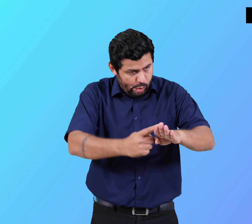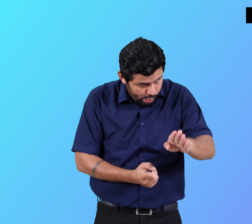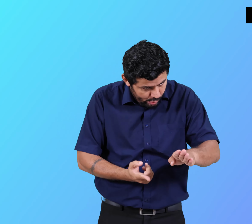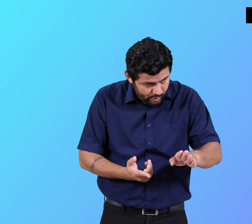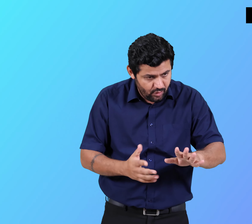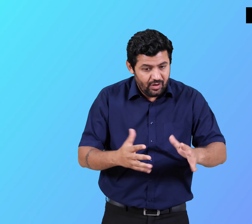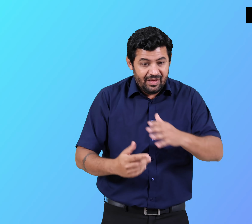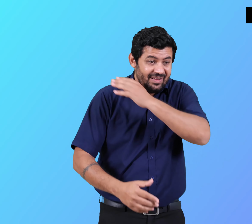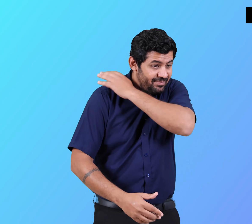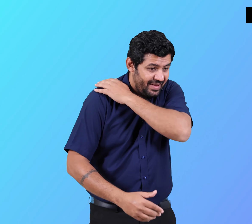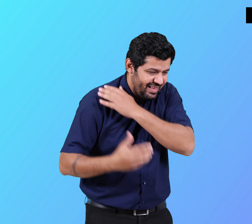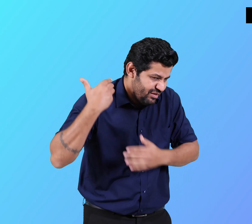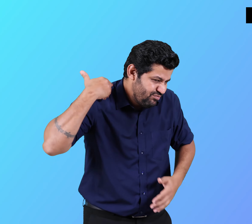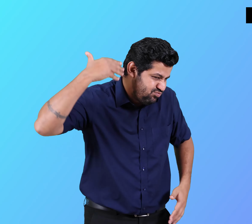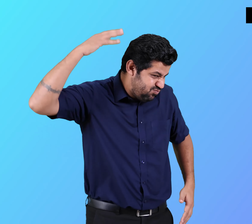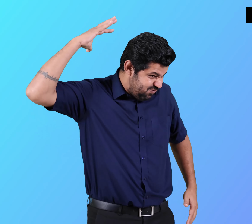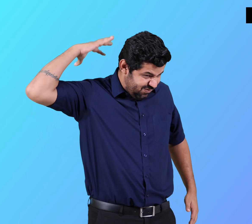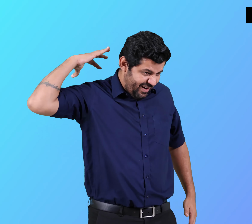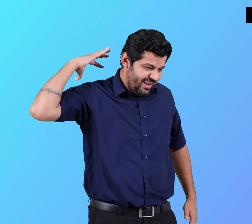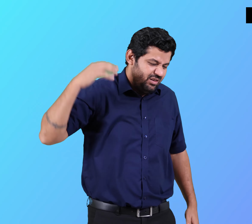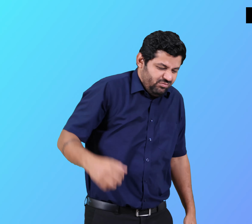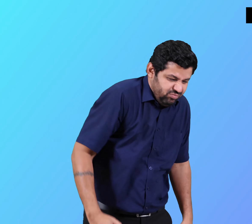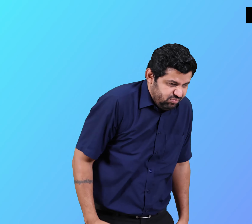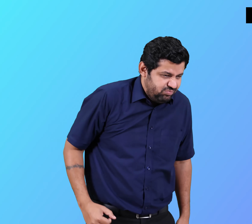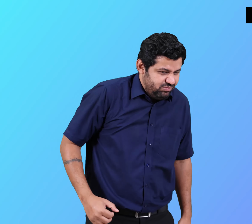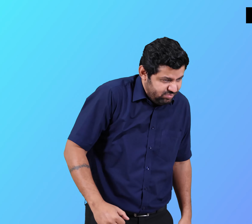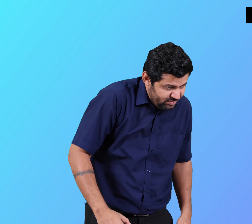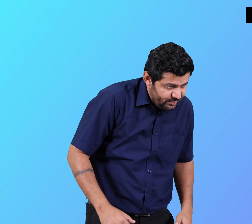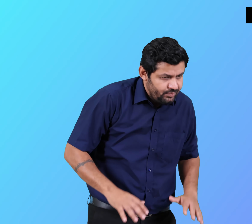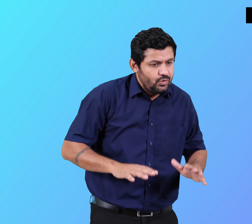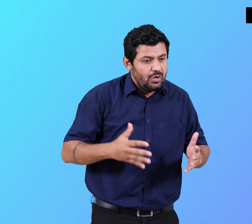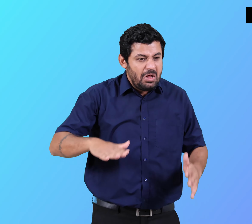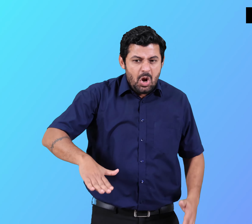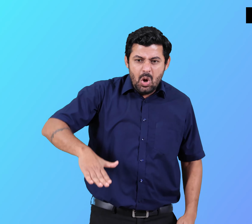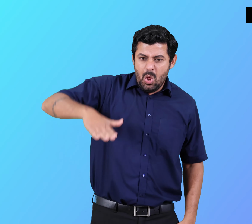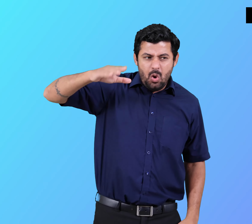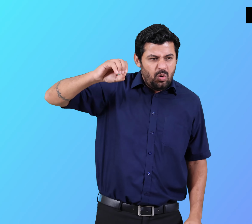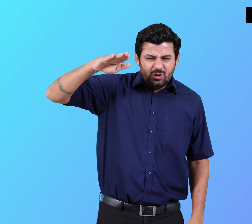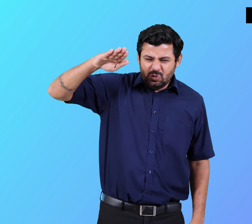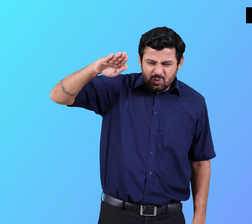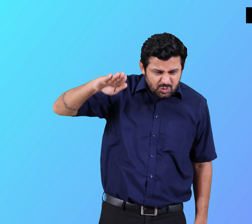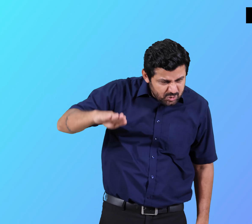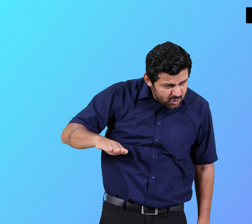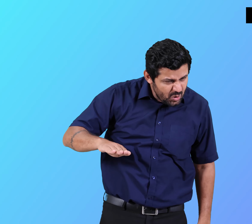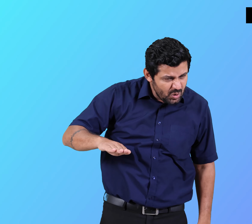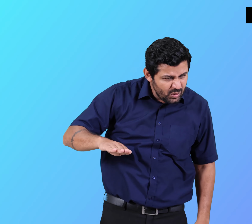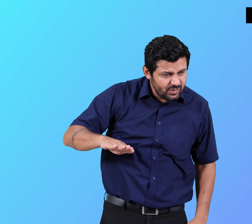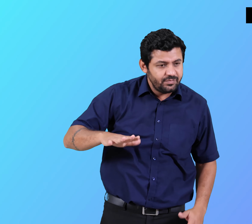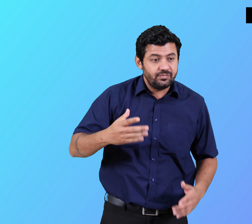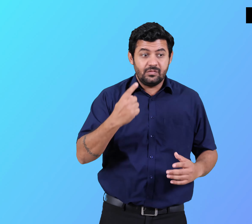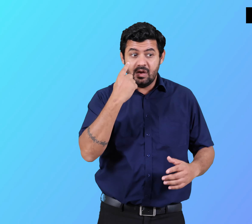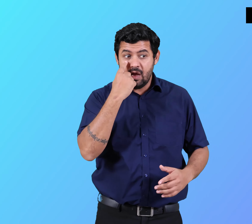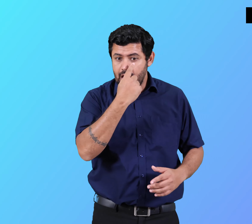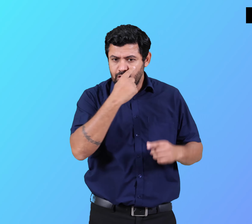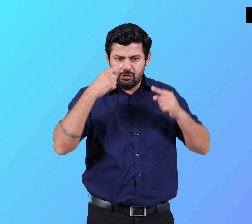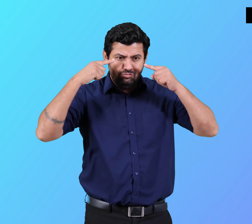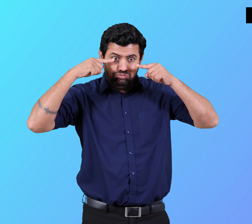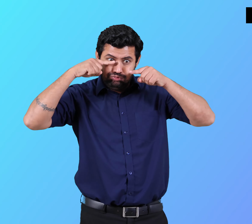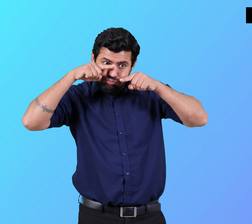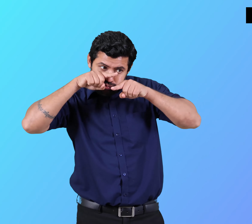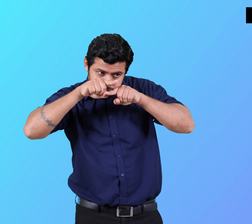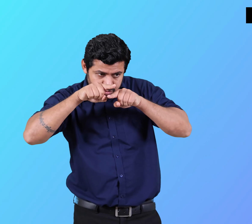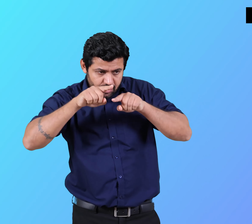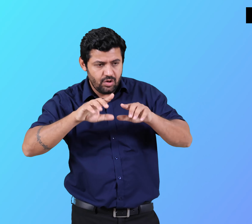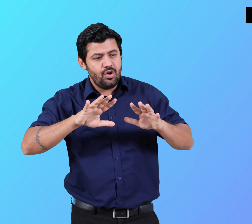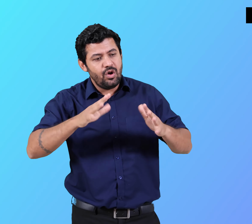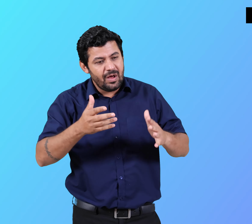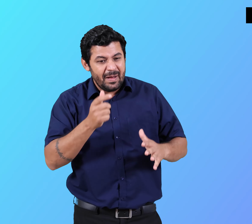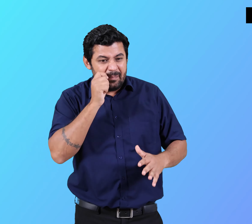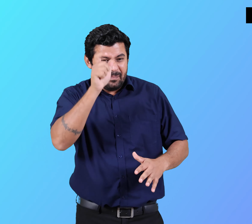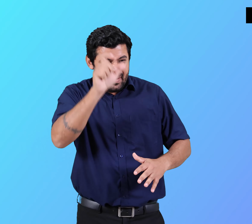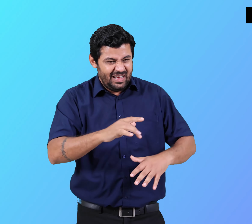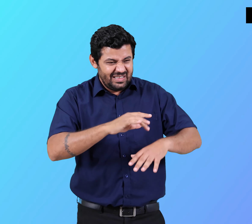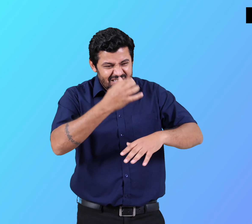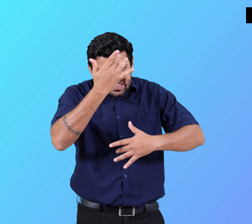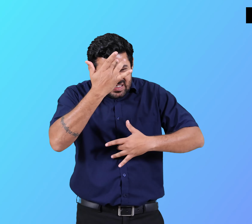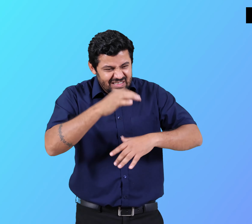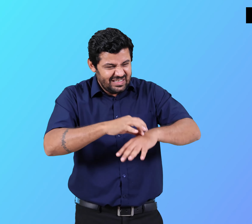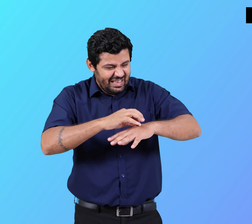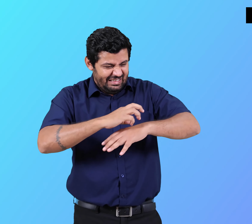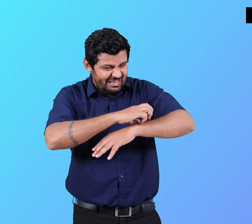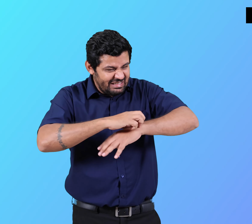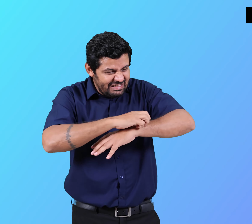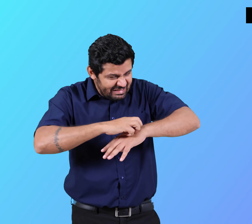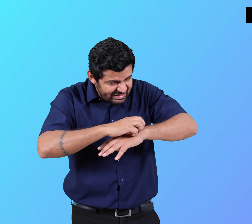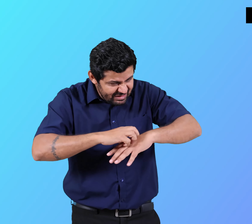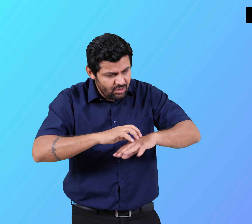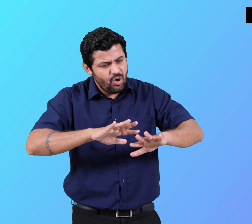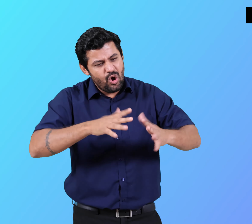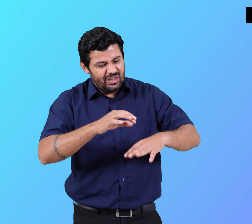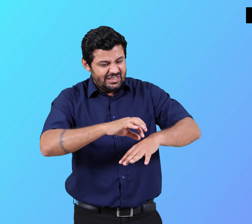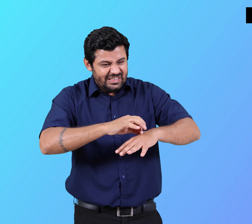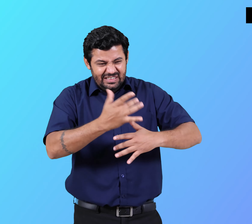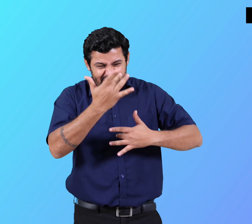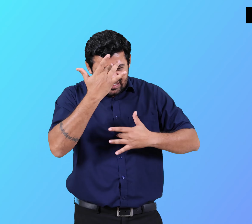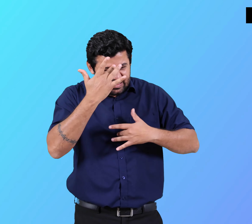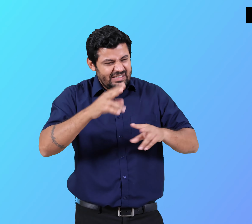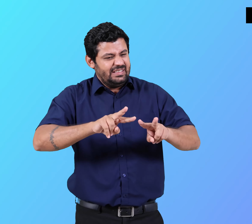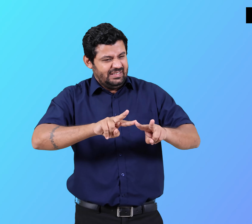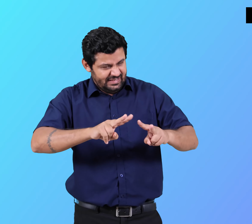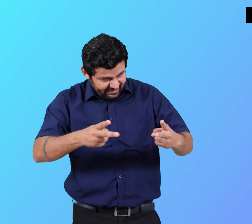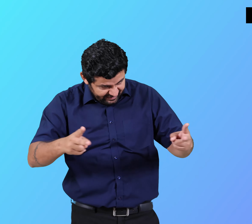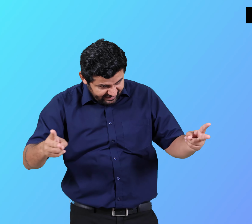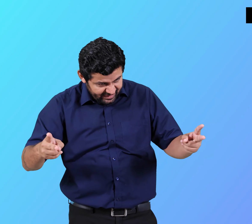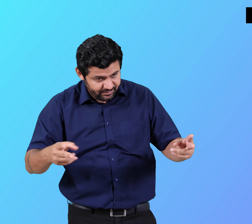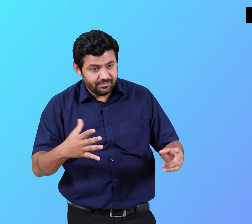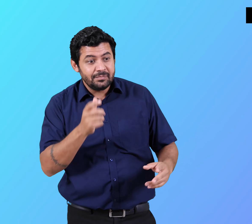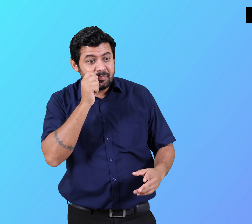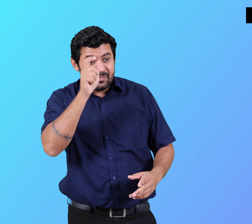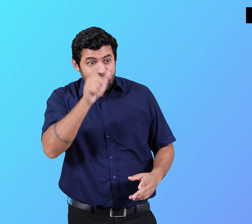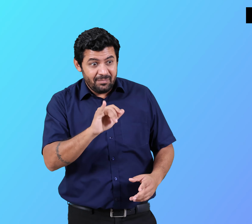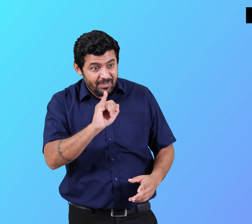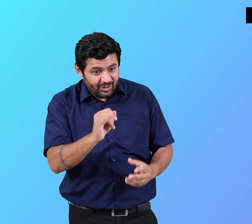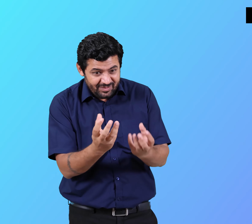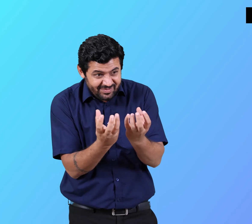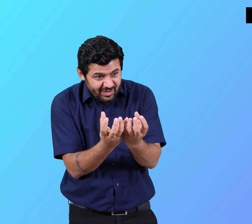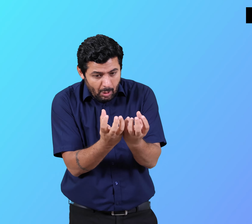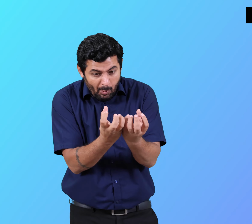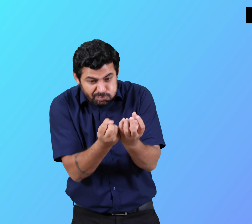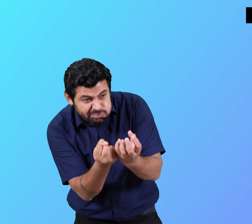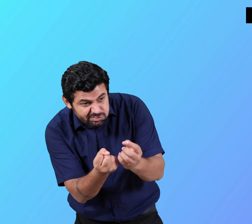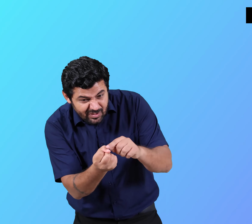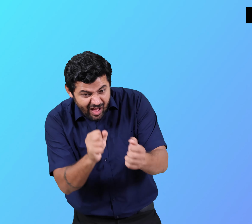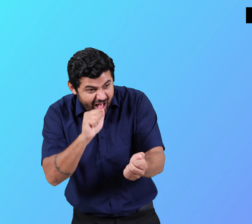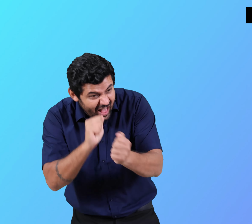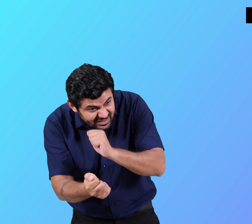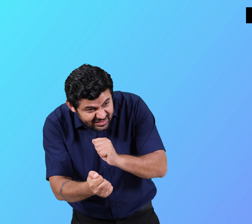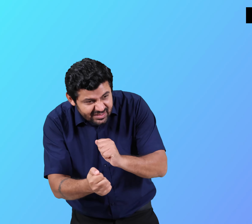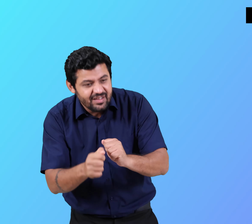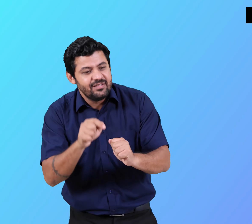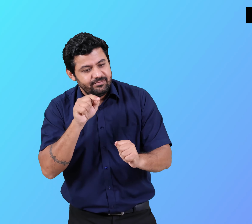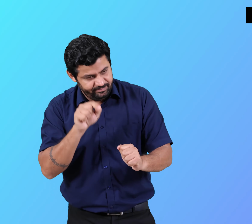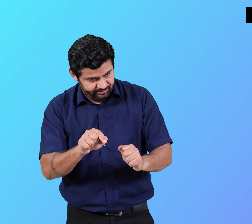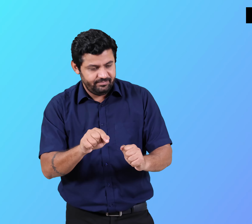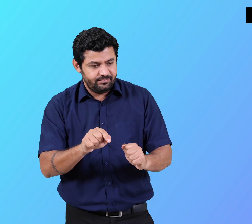men with bent backs, men who are dwarfs, men who are cross-eyed, men with rashes or bad skin diseases and men with crushed testicles.